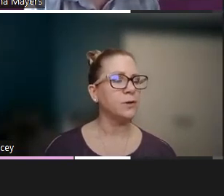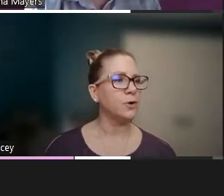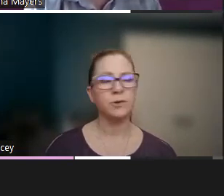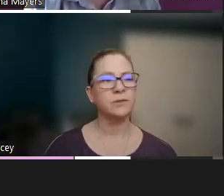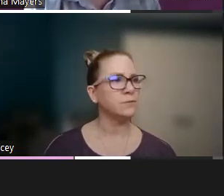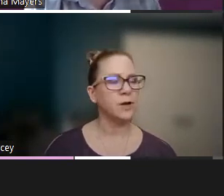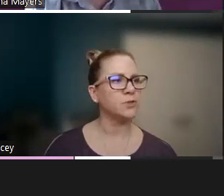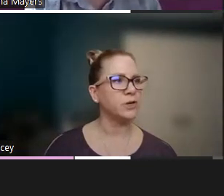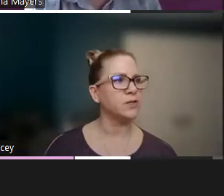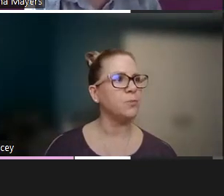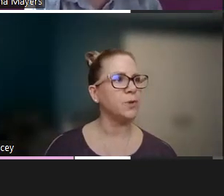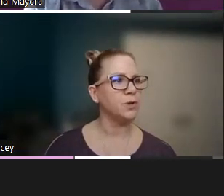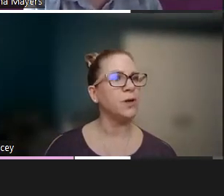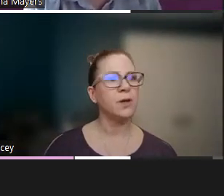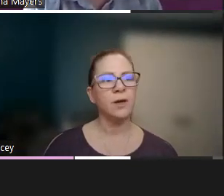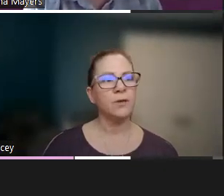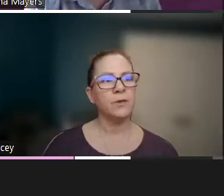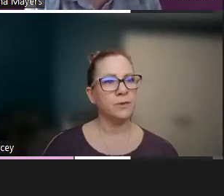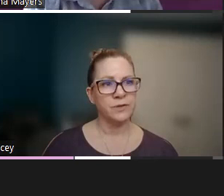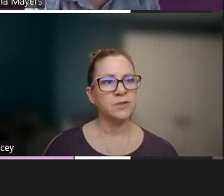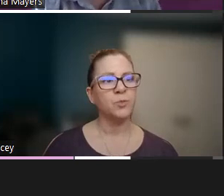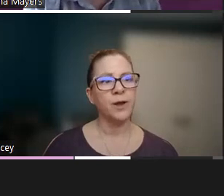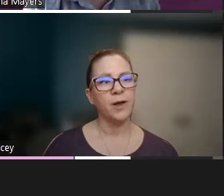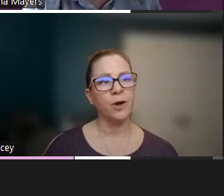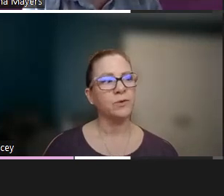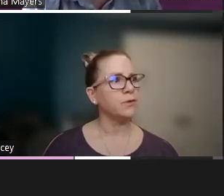I'M SORRY, 10 MILLION, THIS IS THE BREAK OUT.